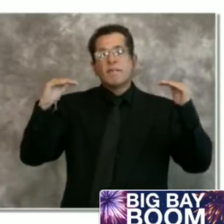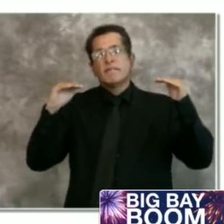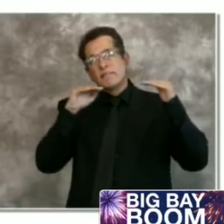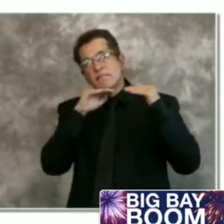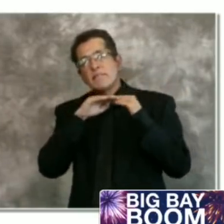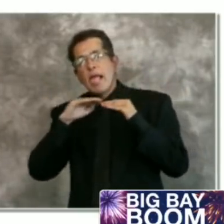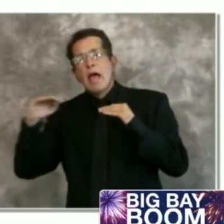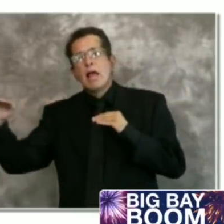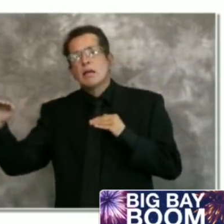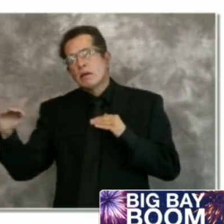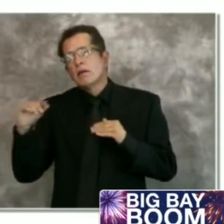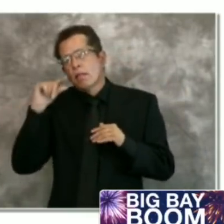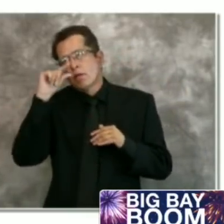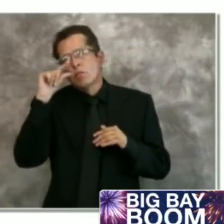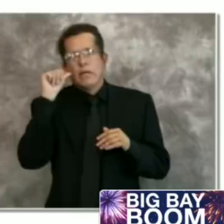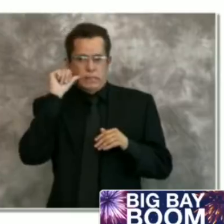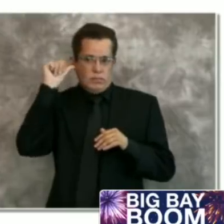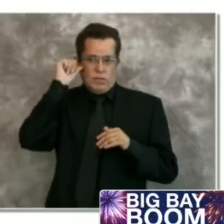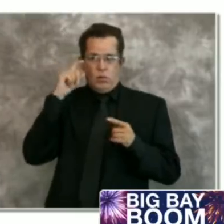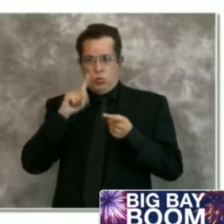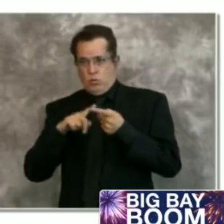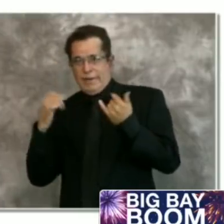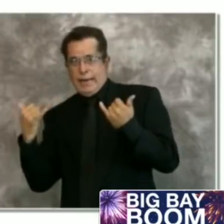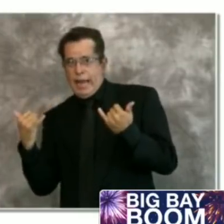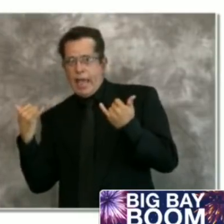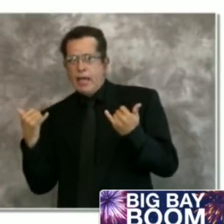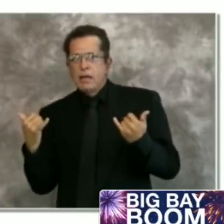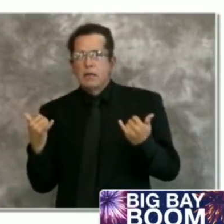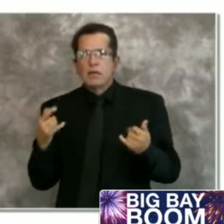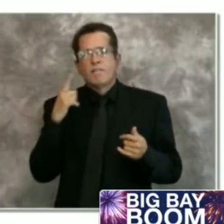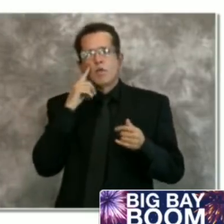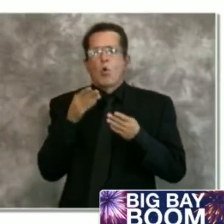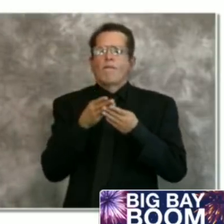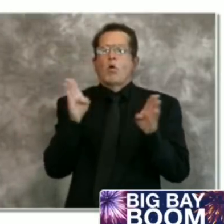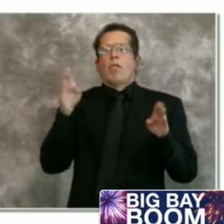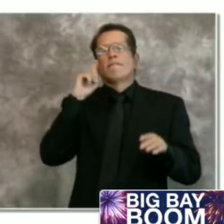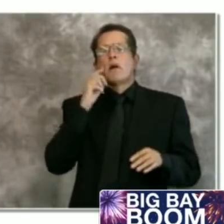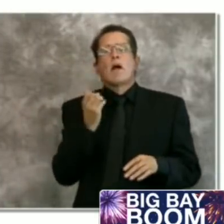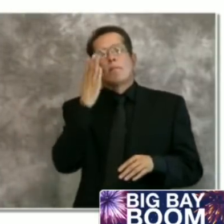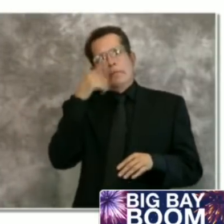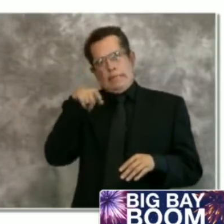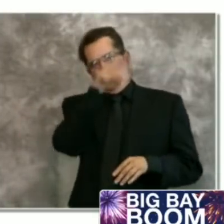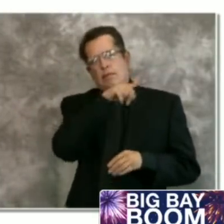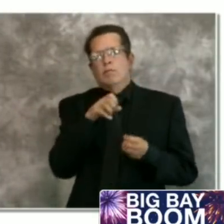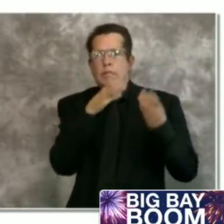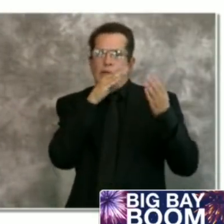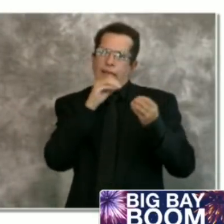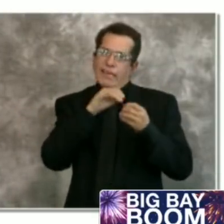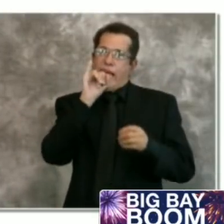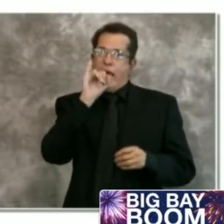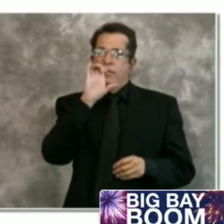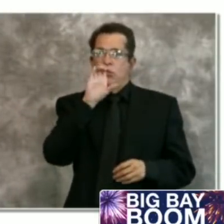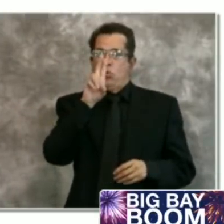COVID I'VE BEEN A SLIGHT DECREASE IN ON COVID I YOU KNOW THEY SHUN OF THE WE'RE ALL DONE RELATIVELY FLAT DOWN